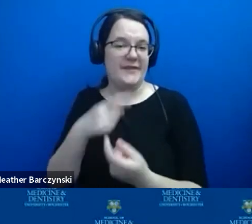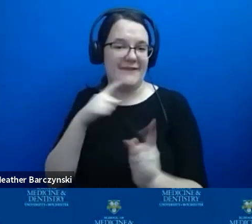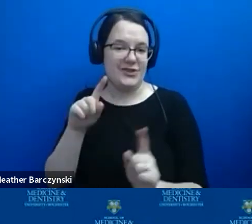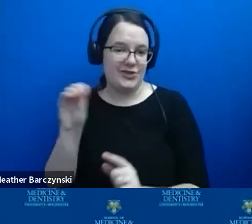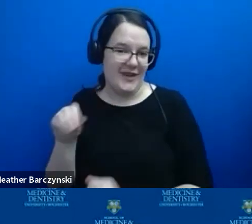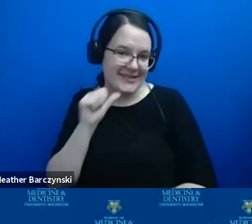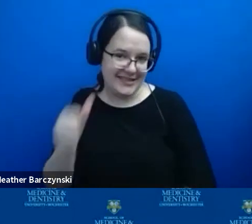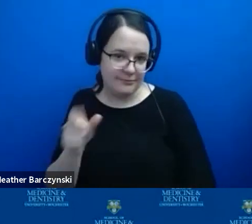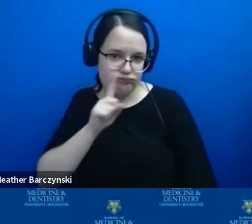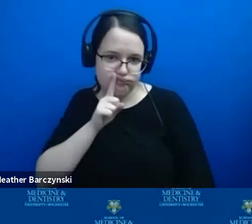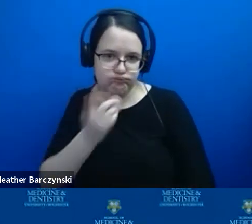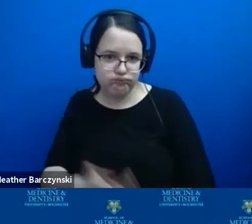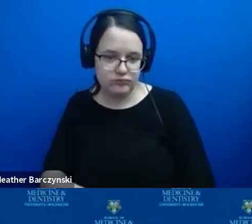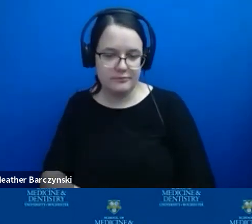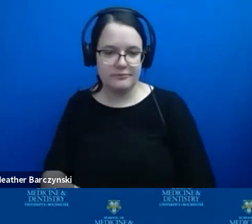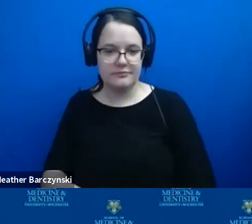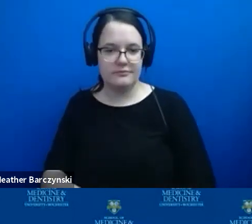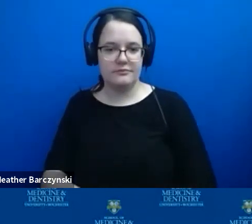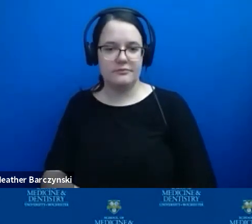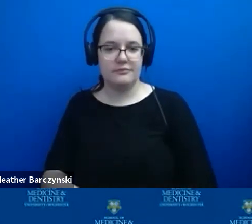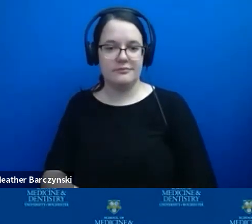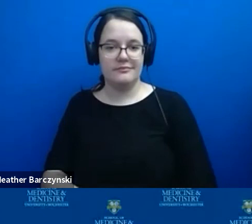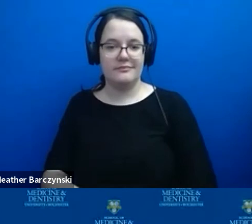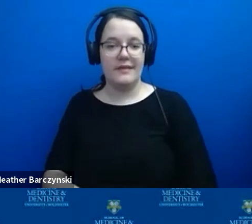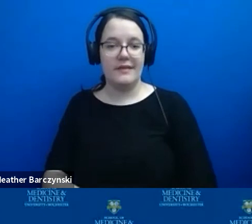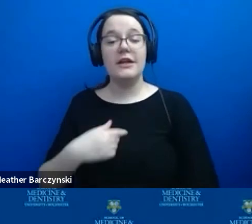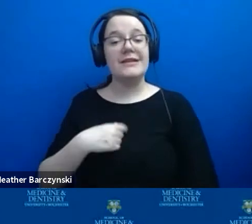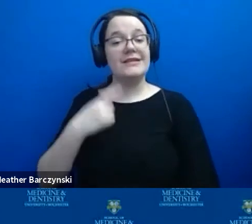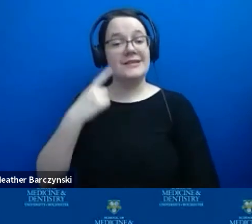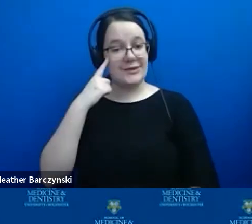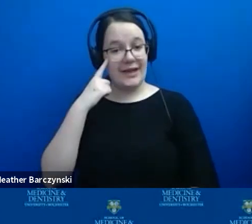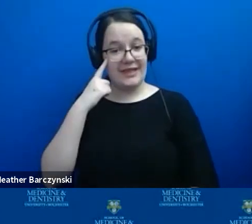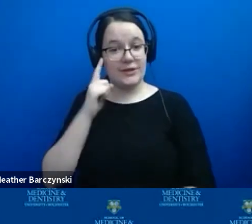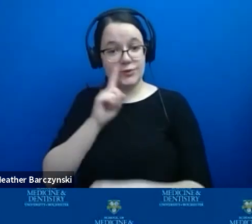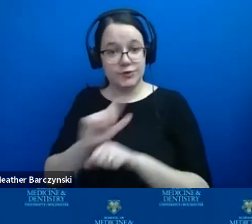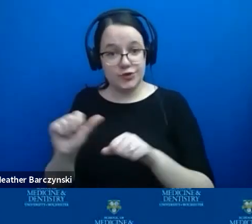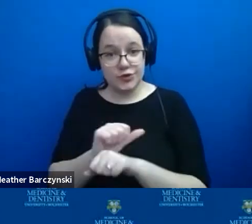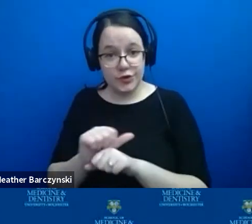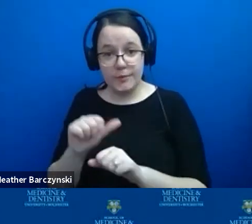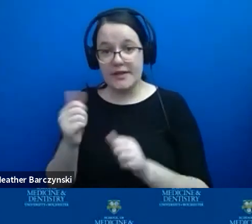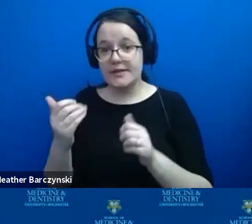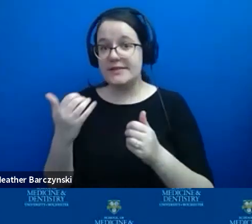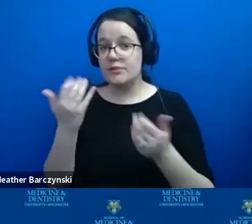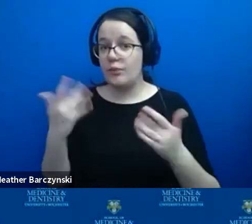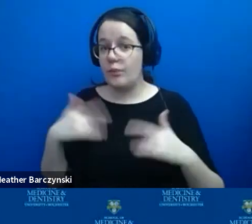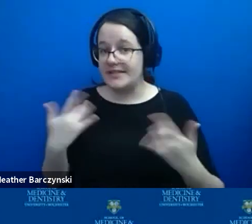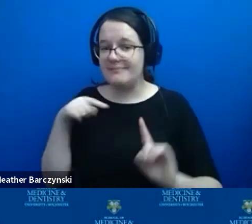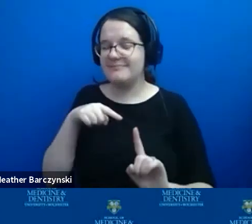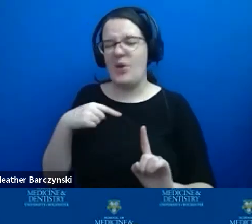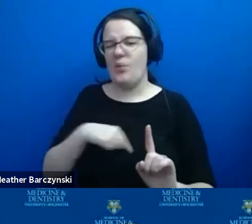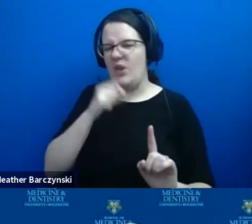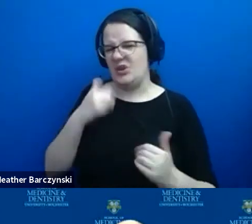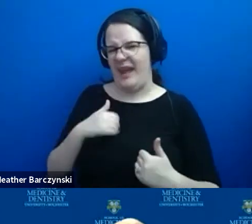so i think that the reality is um we don't have that data now one of the concerns for the trials